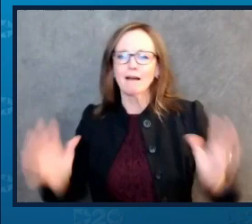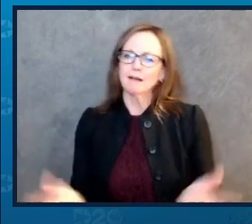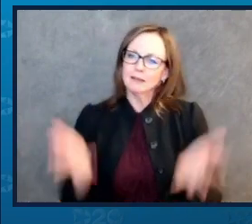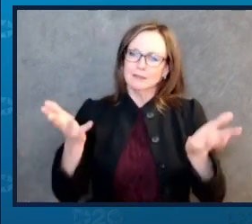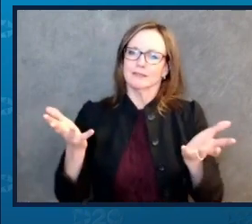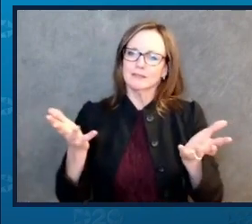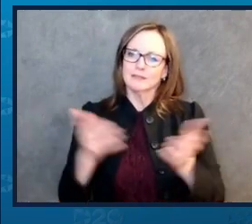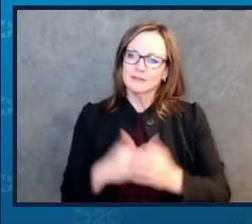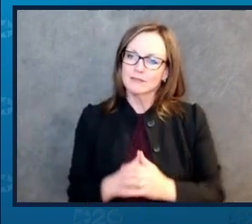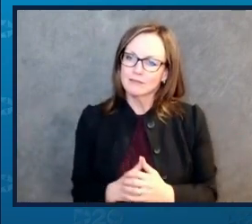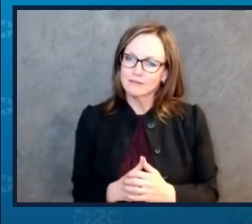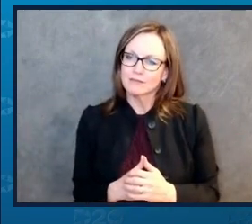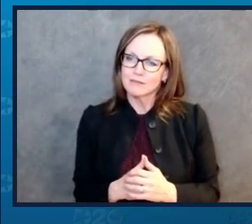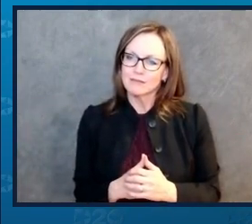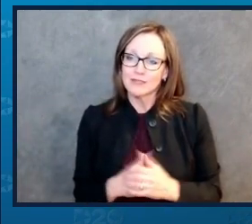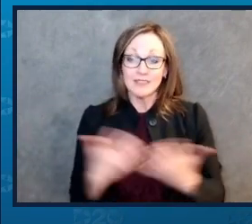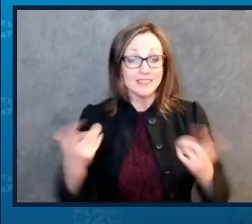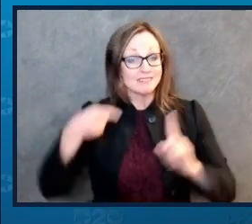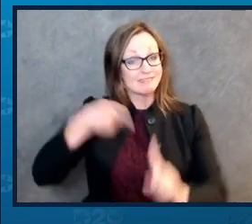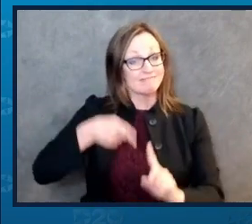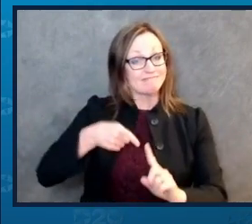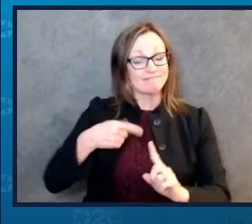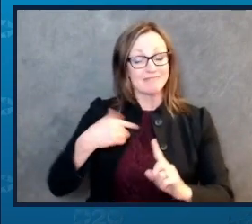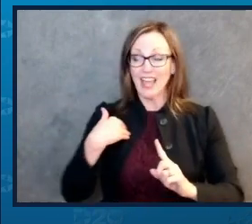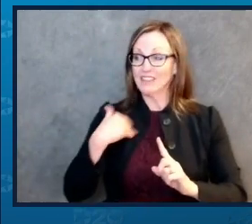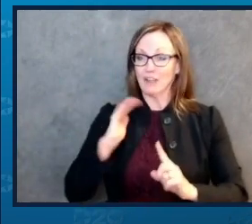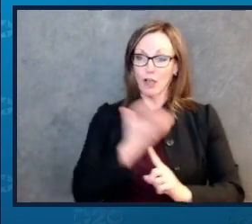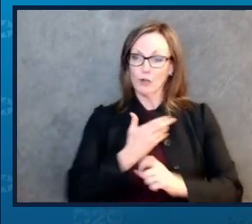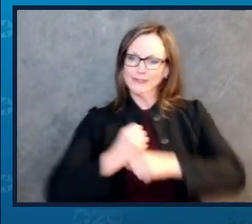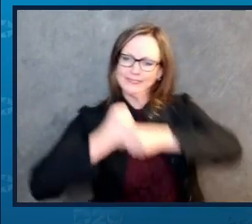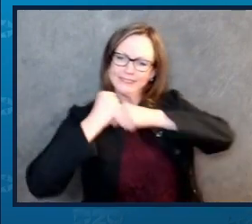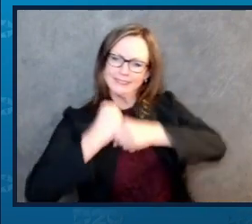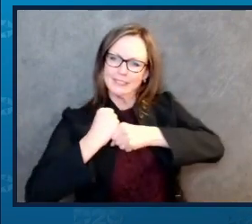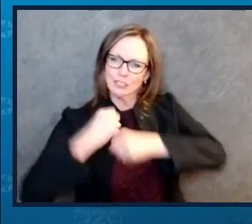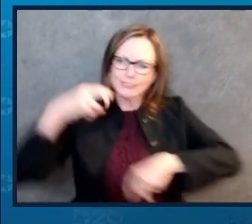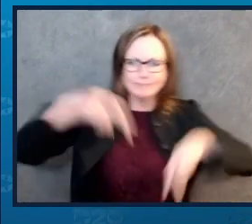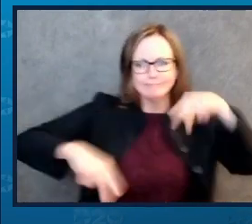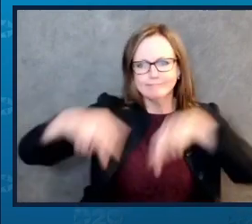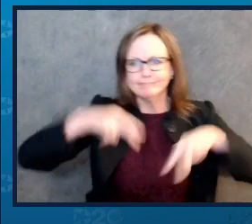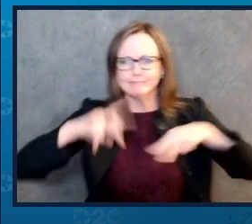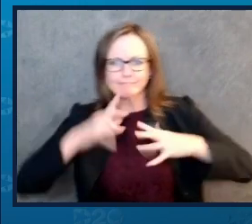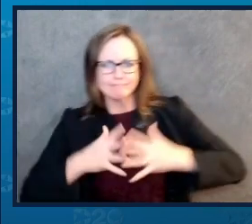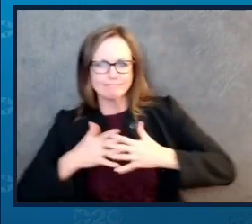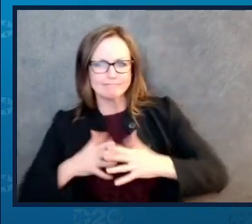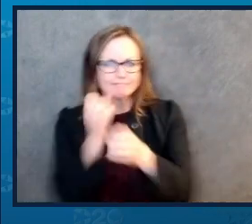TIRED. THAT IS WHY JOE BIDEN AND KAMALA HARRIS ACTUALLY HAVE A PLAN, NOT